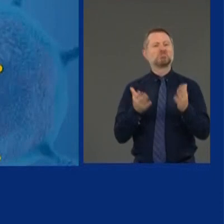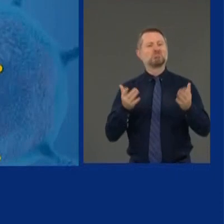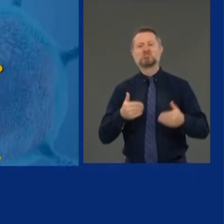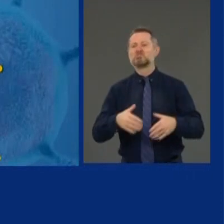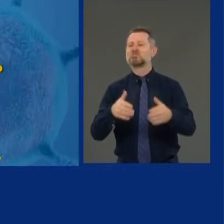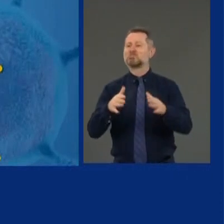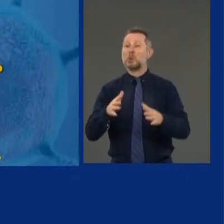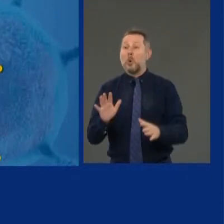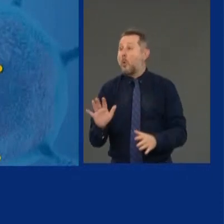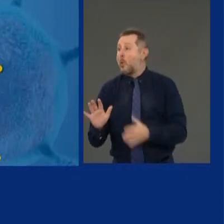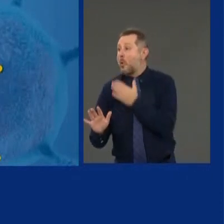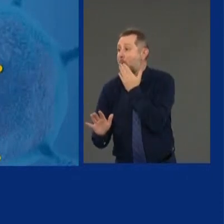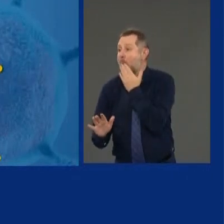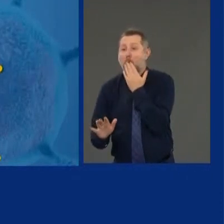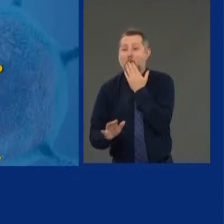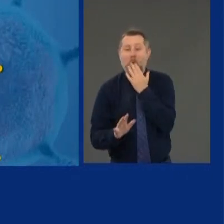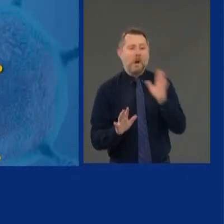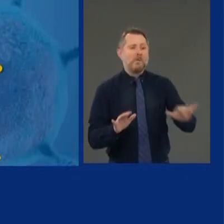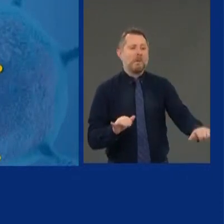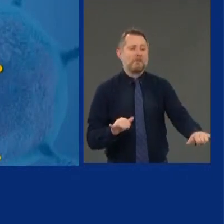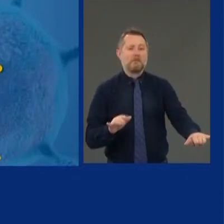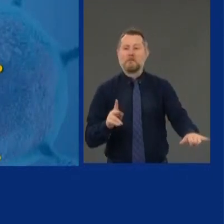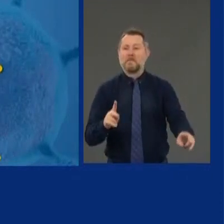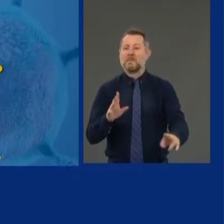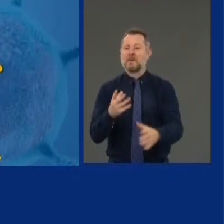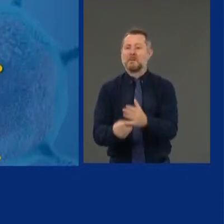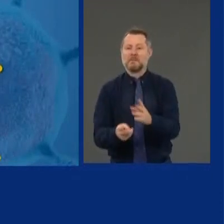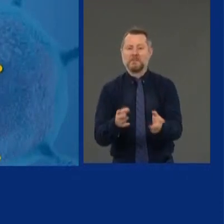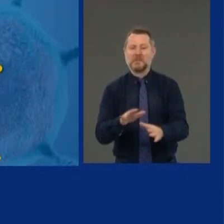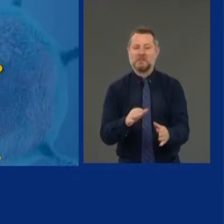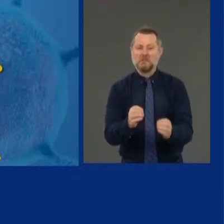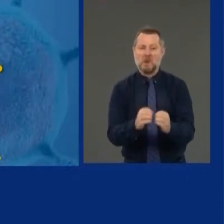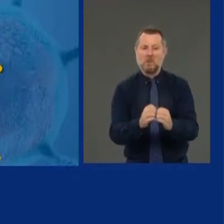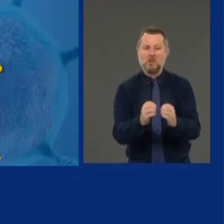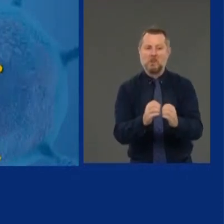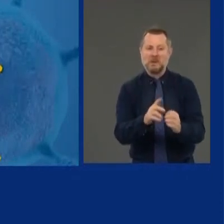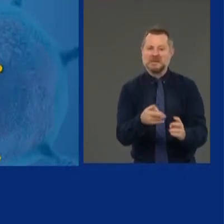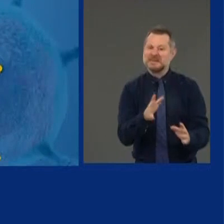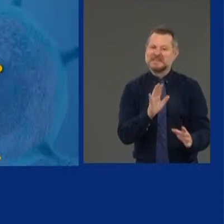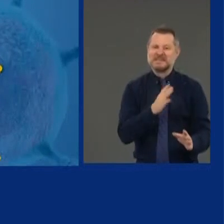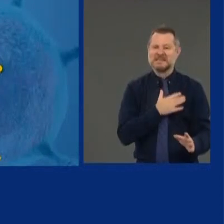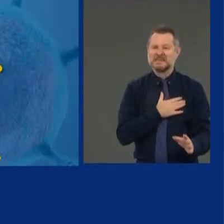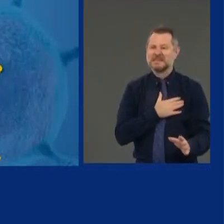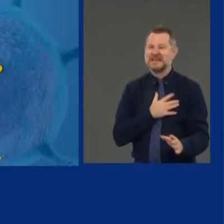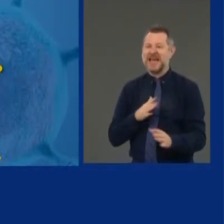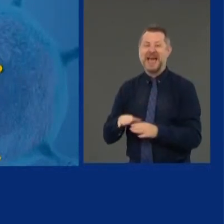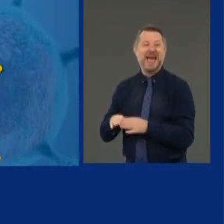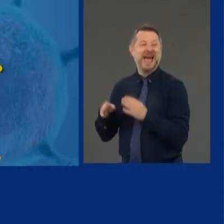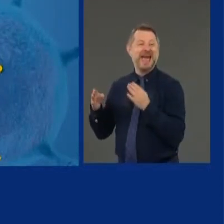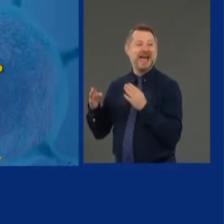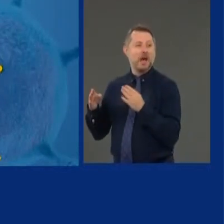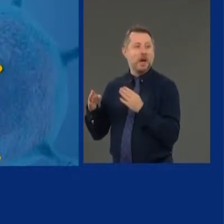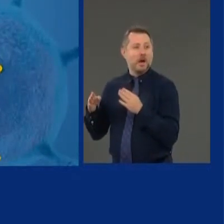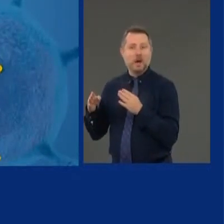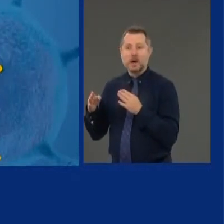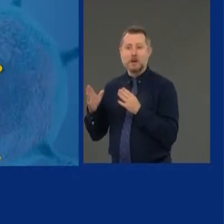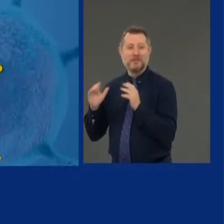FEEL GOOD. INVEST IN AMERICA.